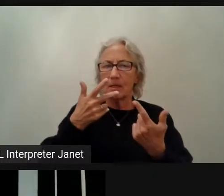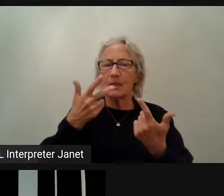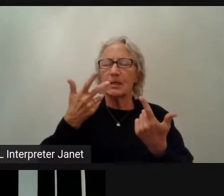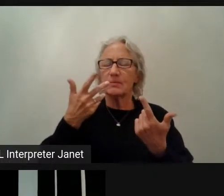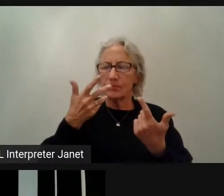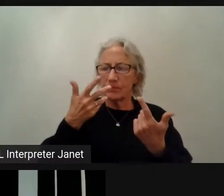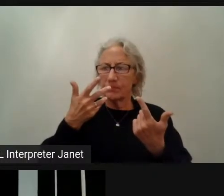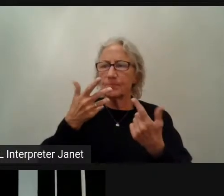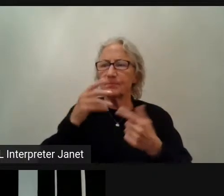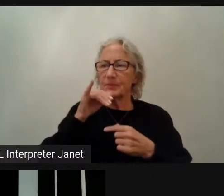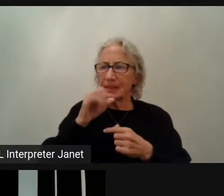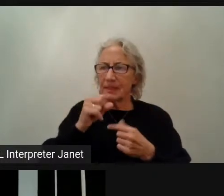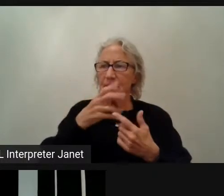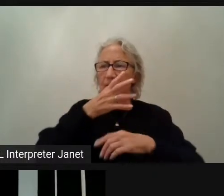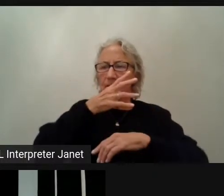and I would really like them to be aware how the content